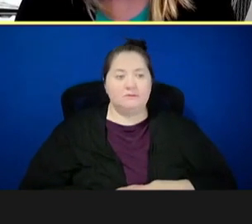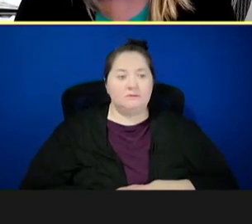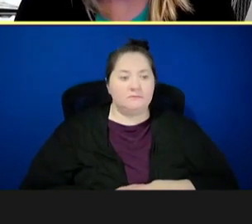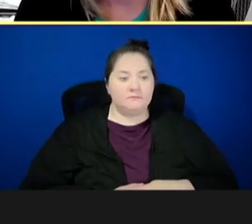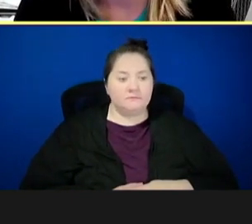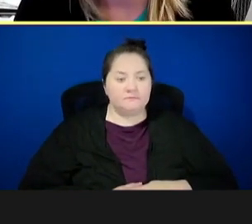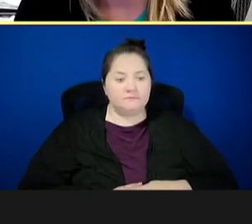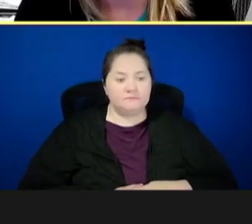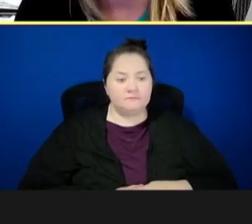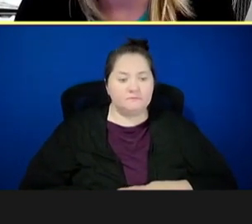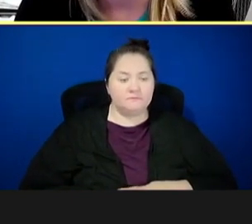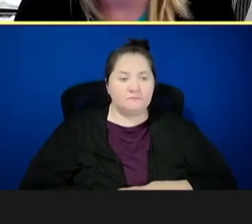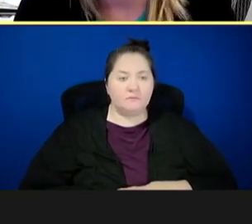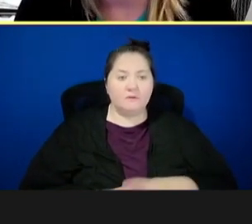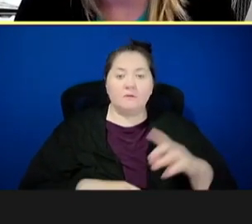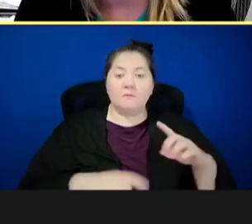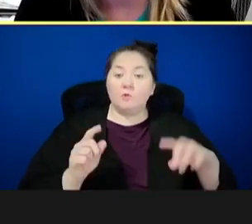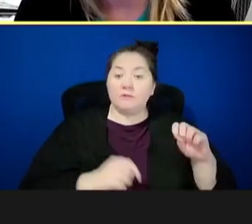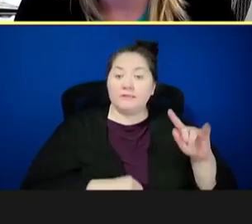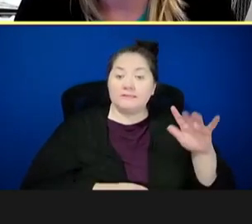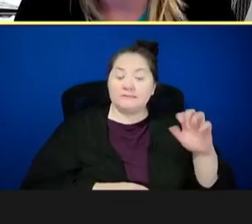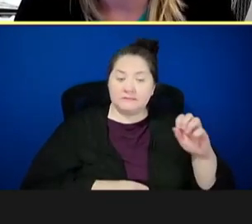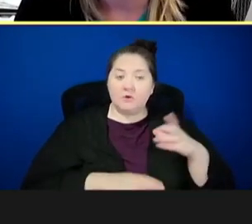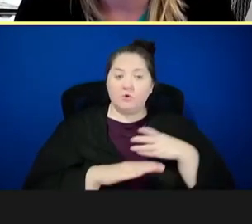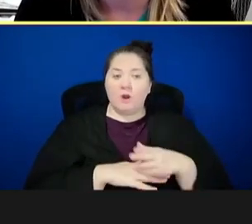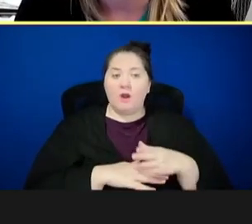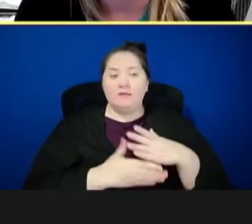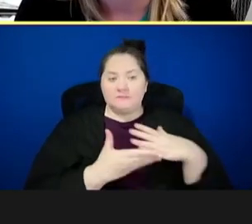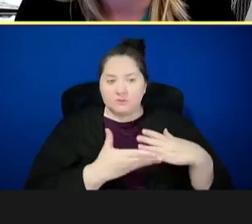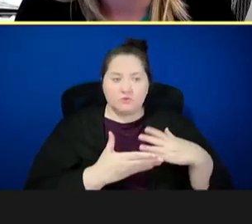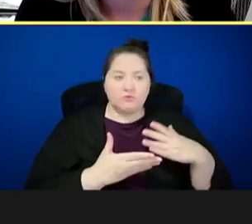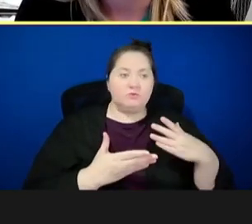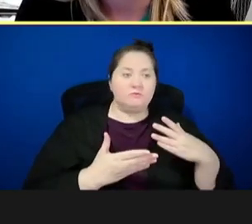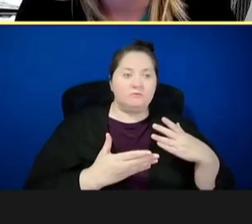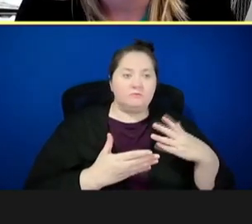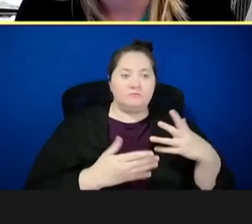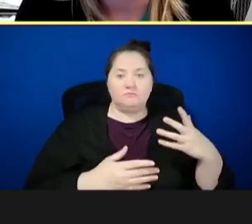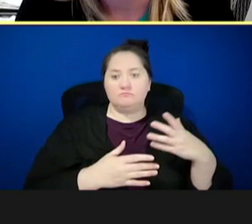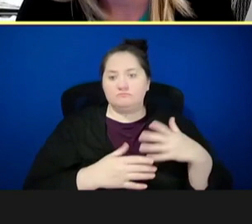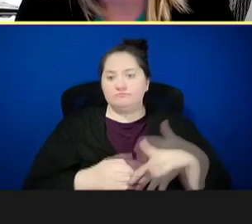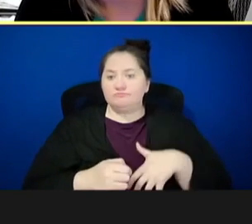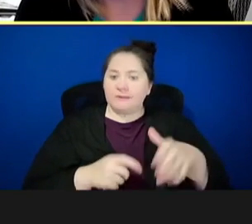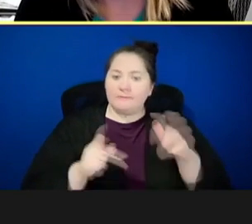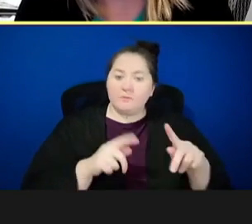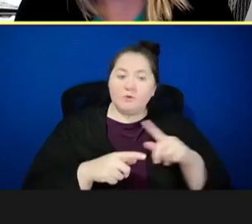This is from a multi-site cross-sectional study of pregnant people in the second-half of 2020. So,